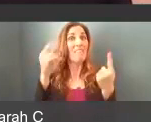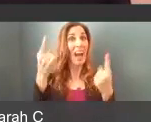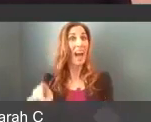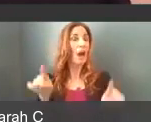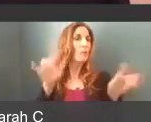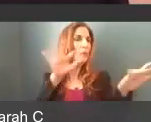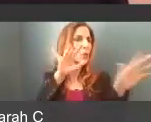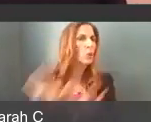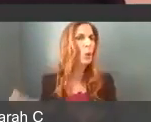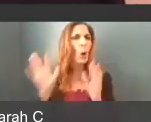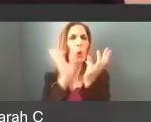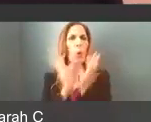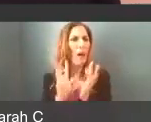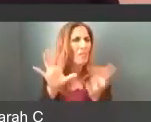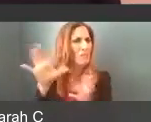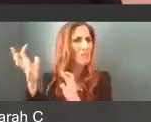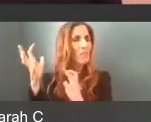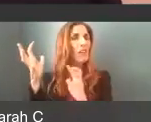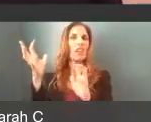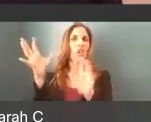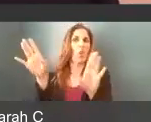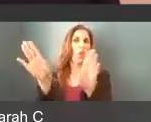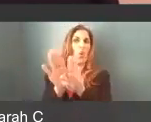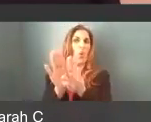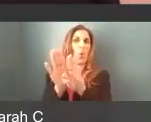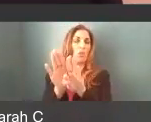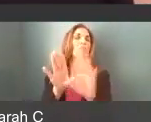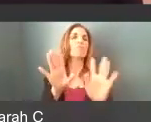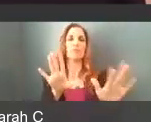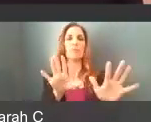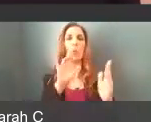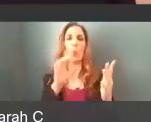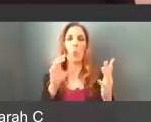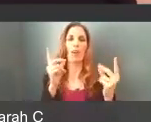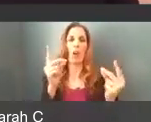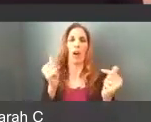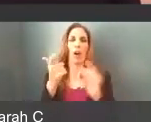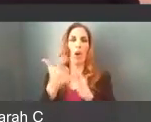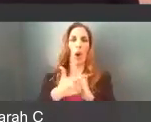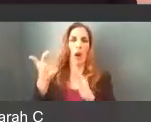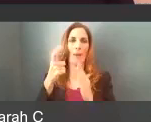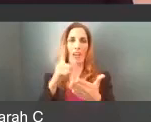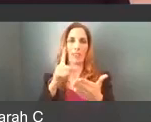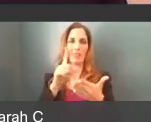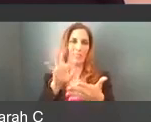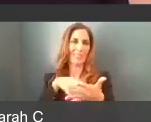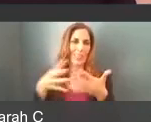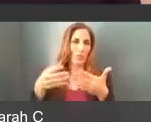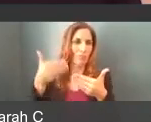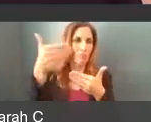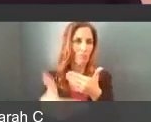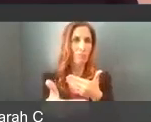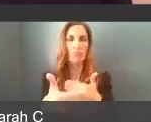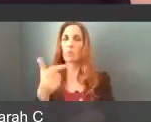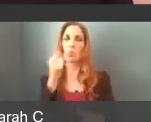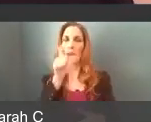automatically. You do not have to reach out to us. As for next week, right now our plan is the